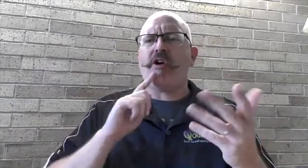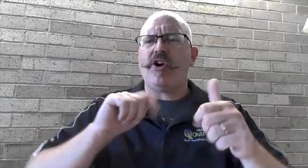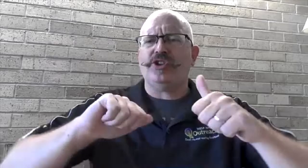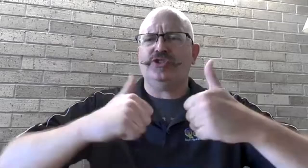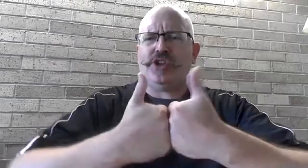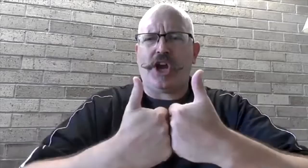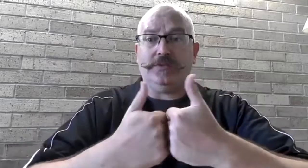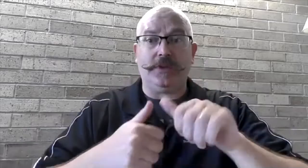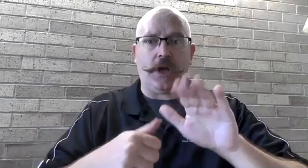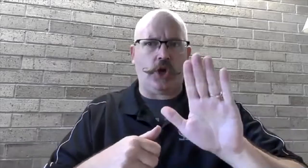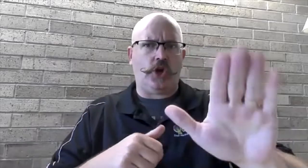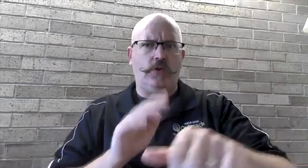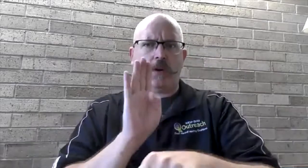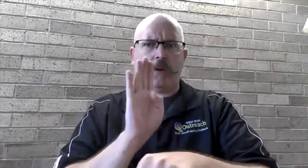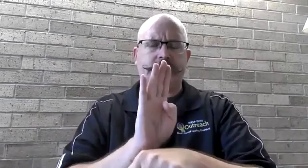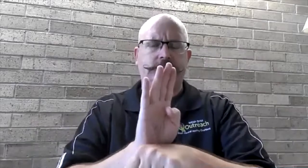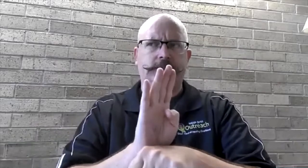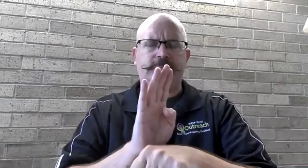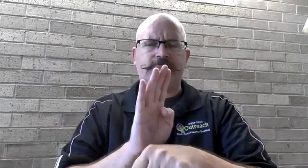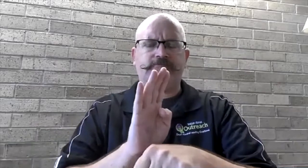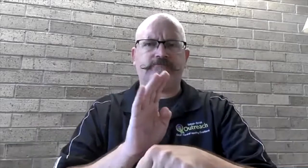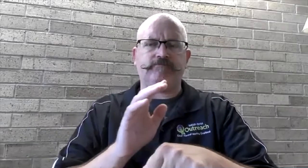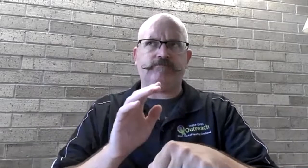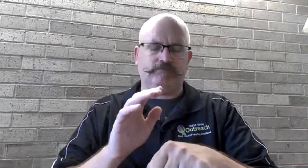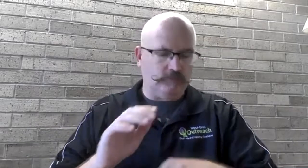as you were just talking about going to the doctor and things like that.